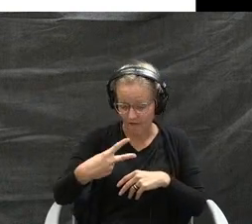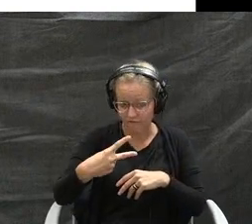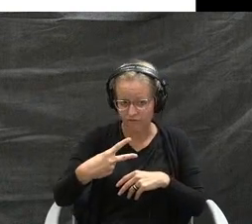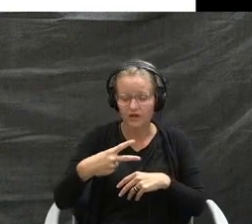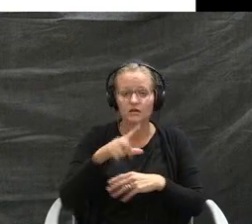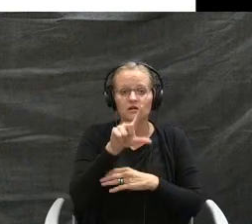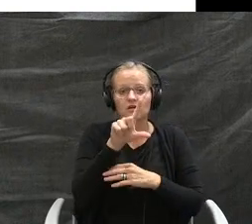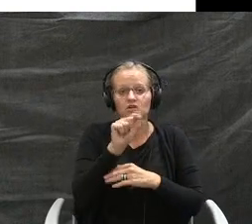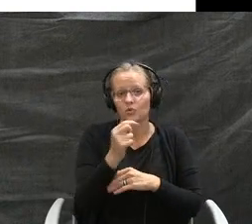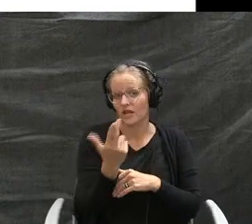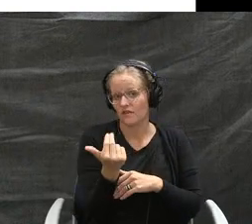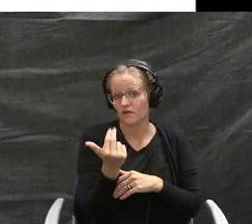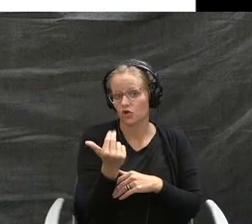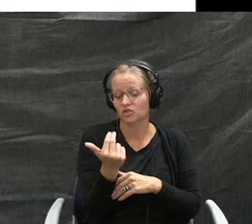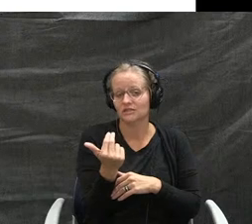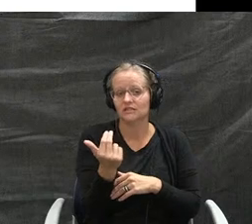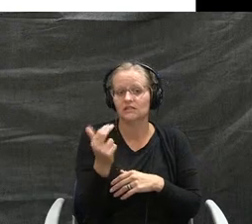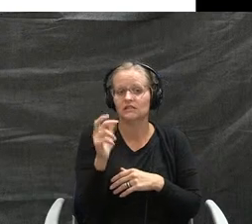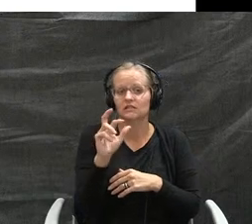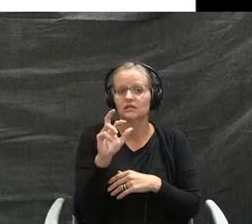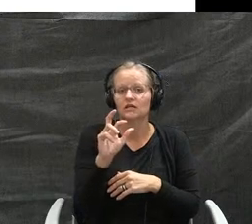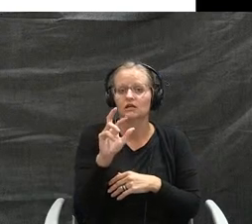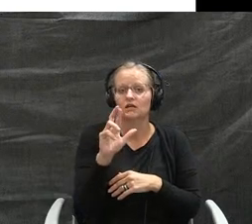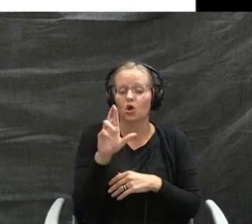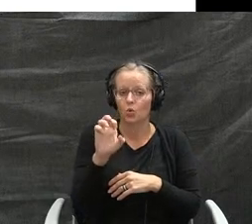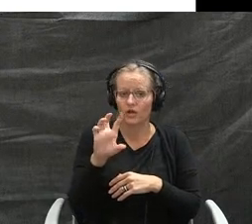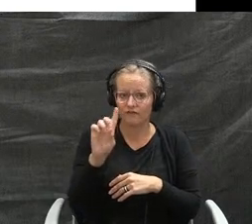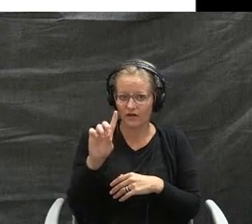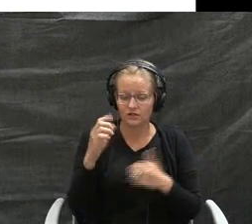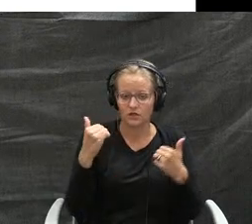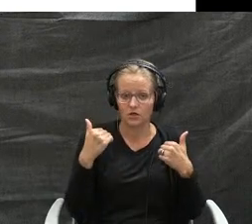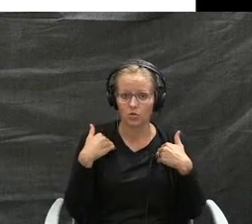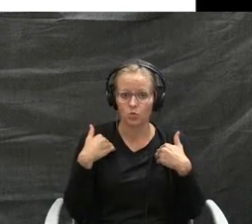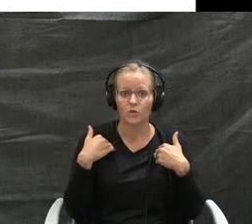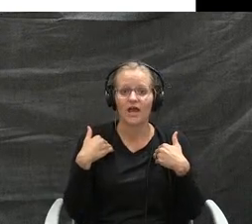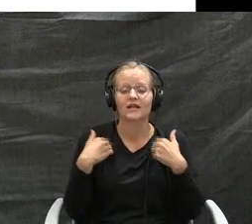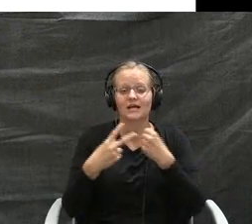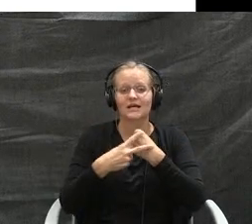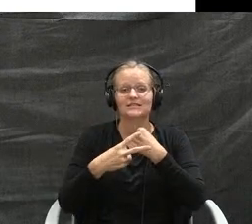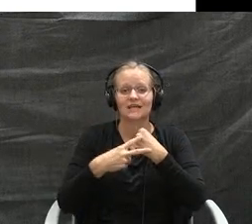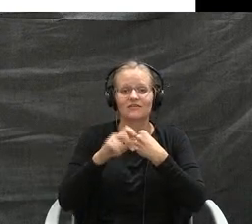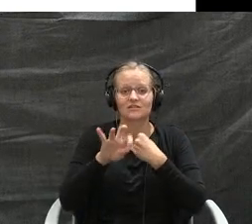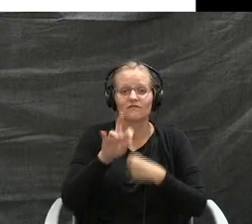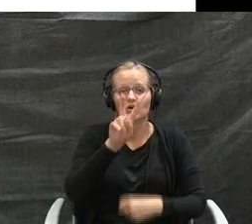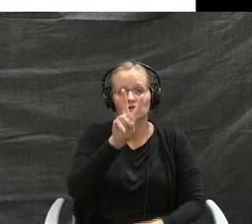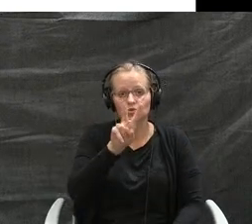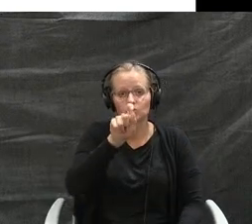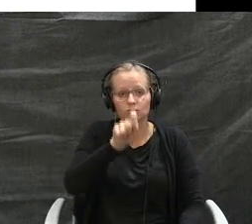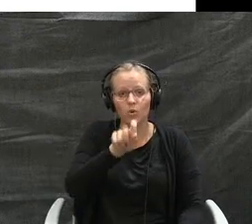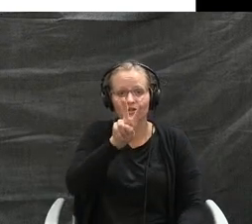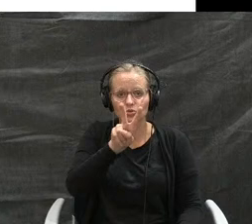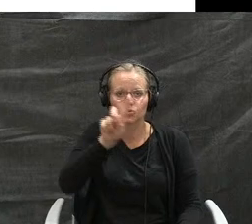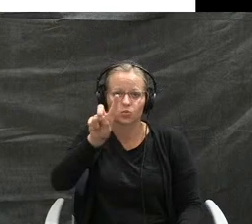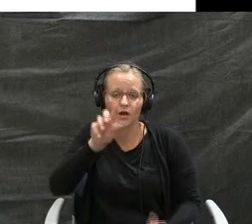did the 2013 Erie funding we actually saved. Had a net present value savings at 2.251 million and about 100,000 on the